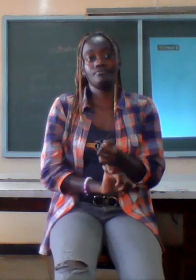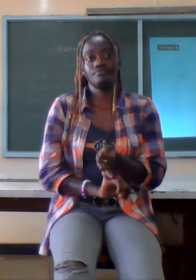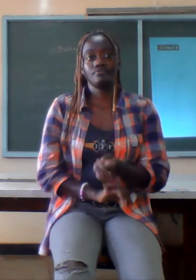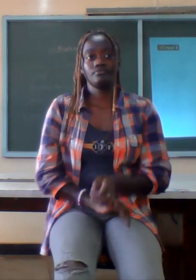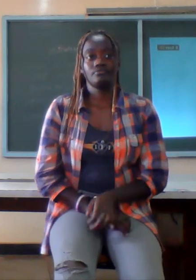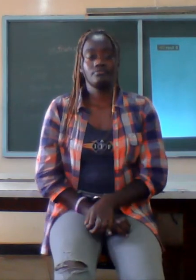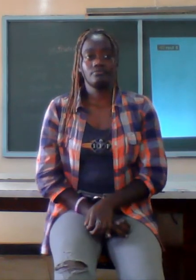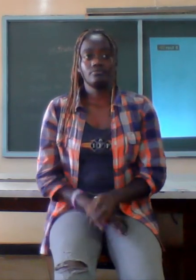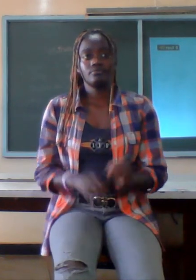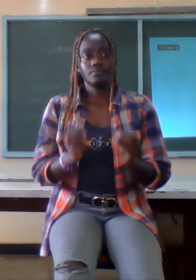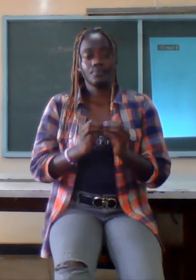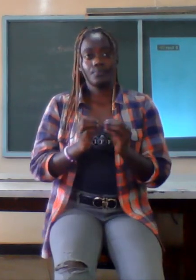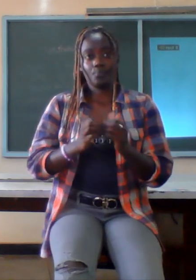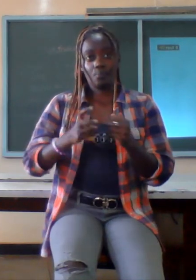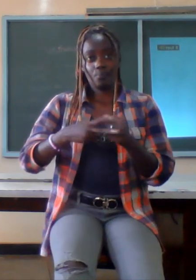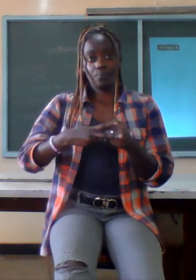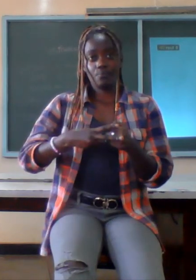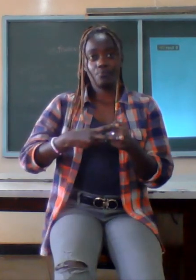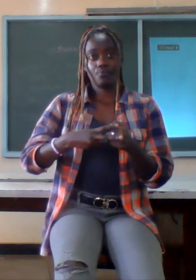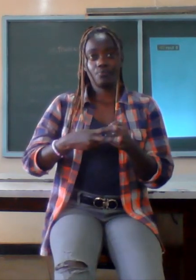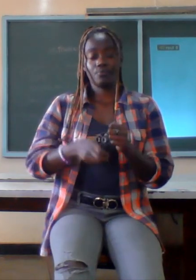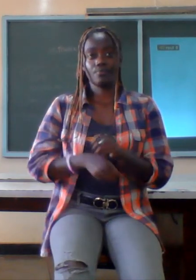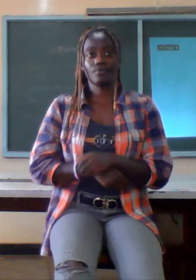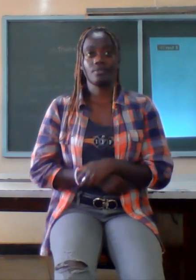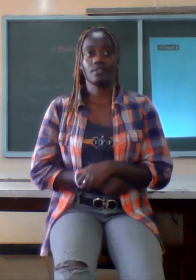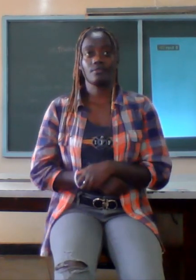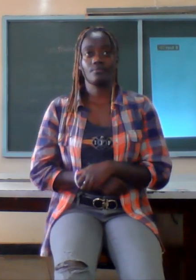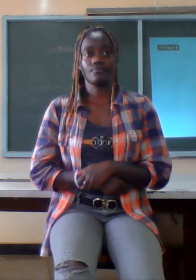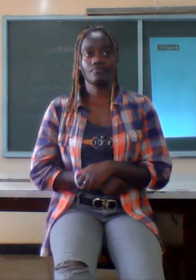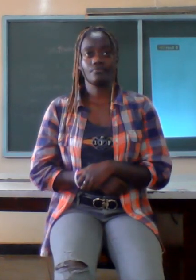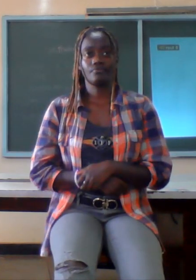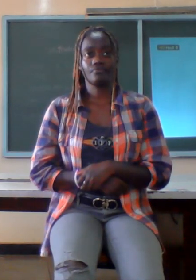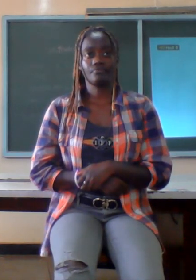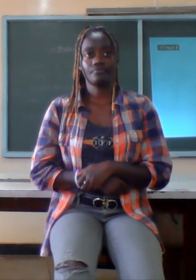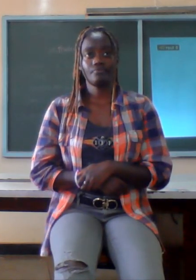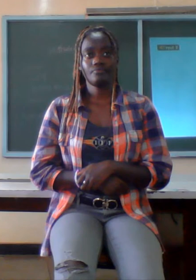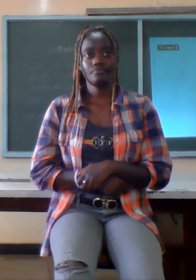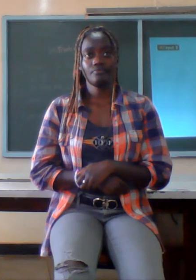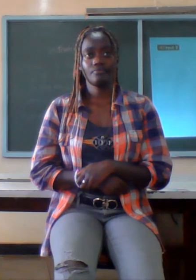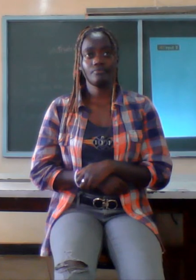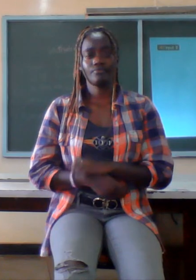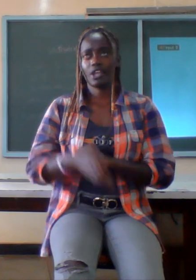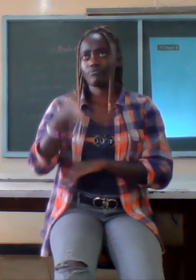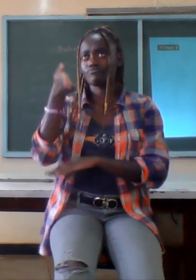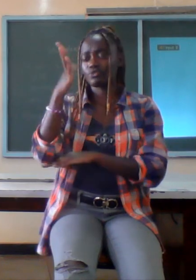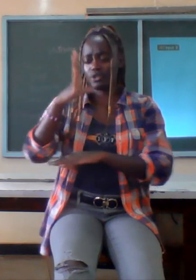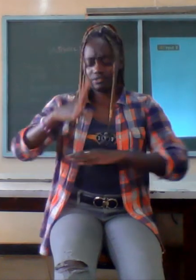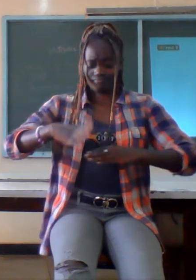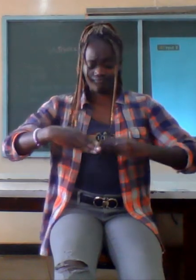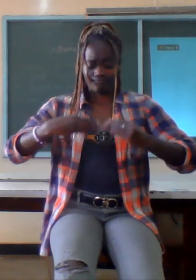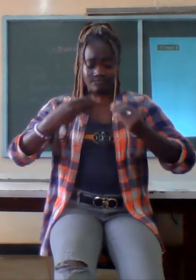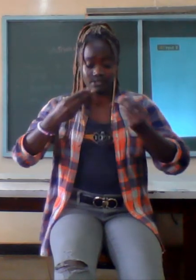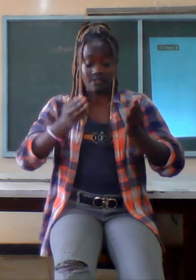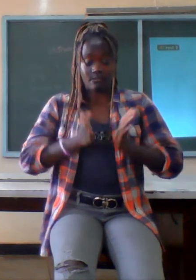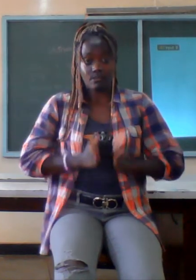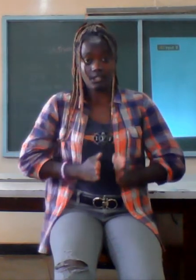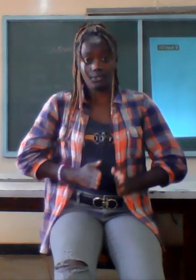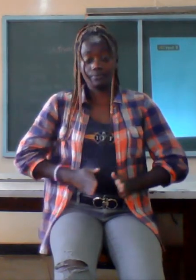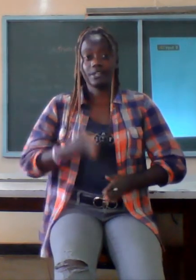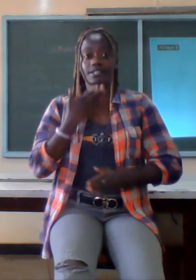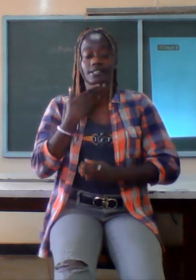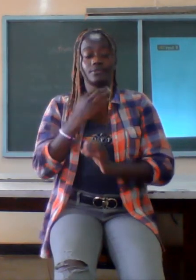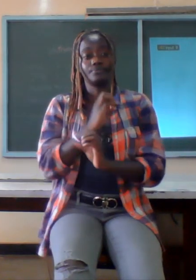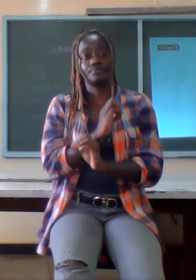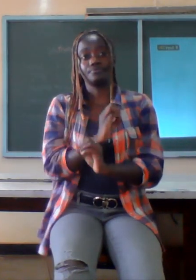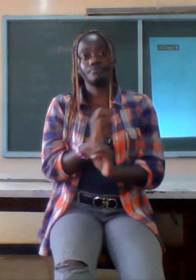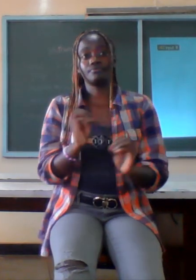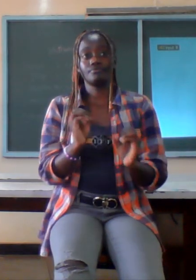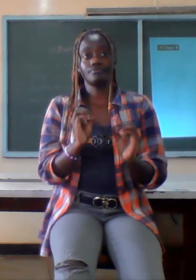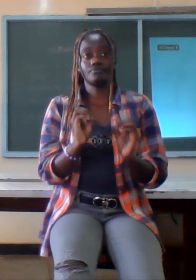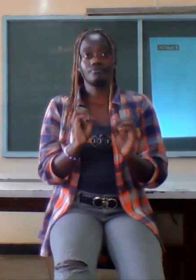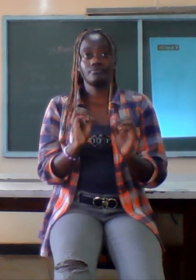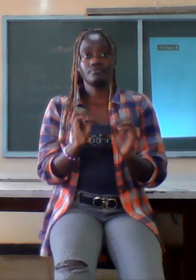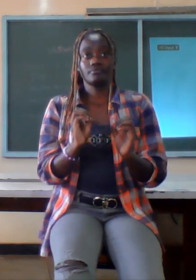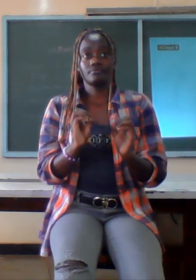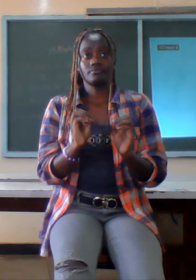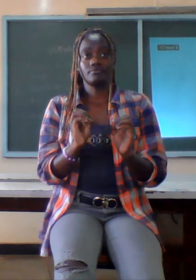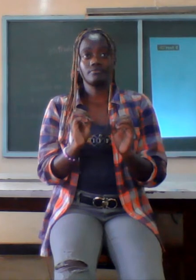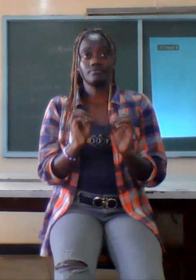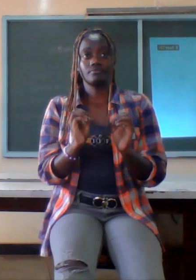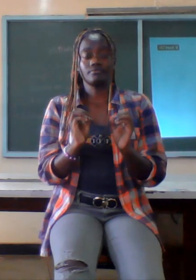secret seven god can not give you a complete person you desire he gives you the person in the